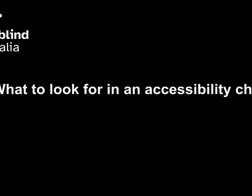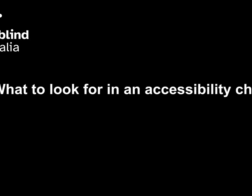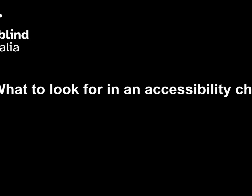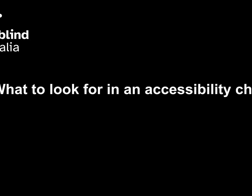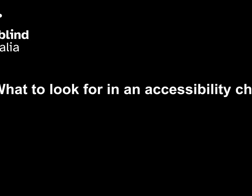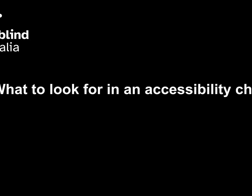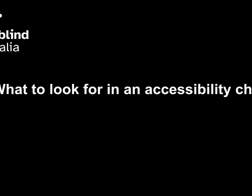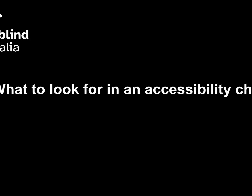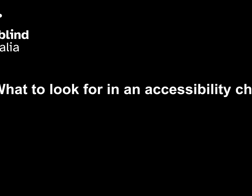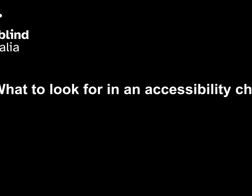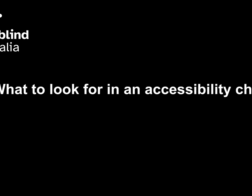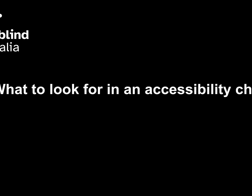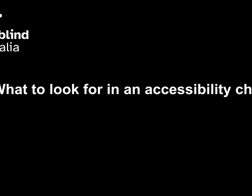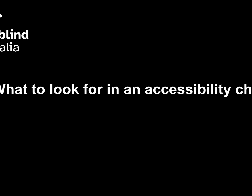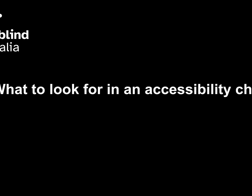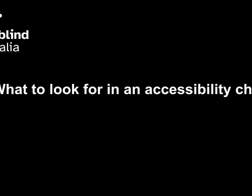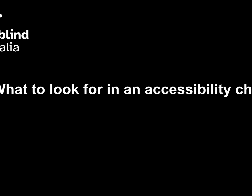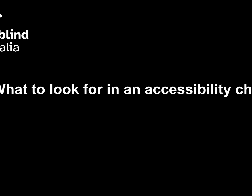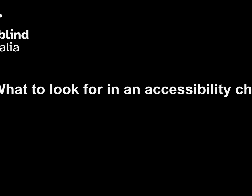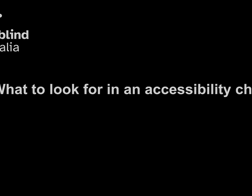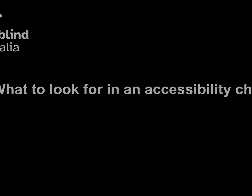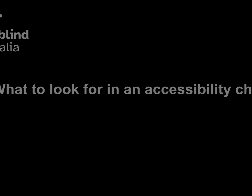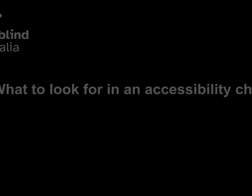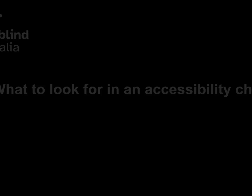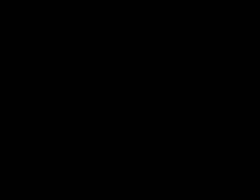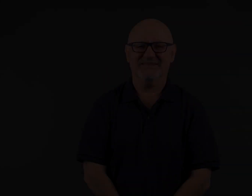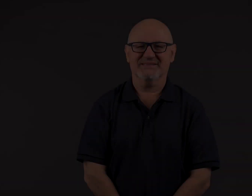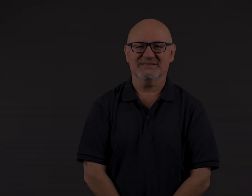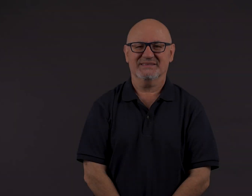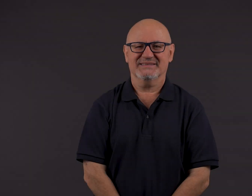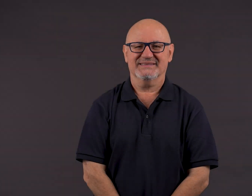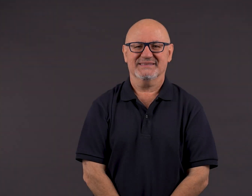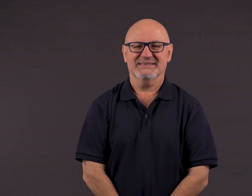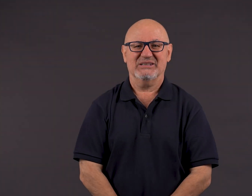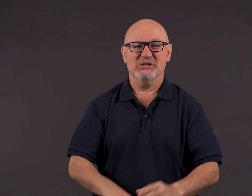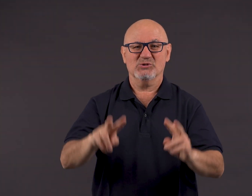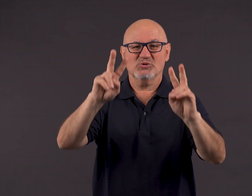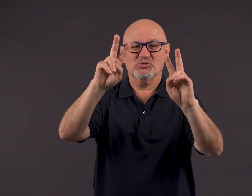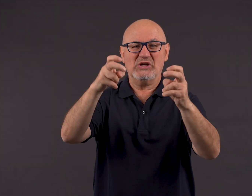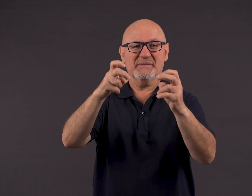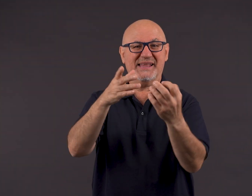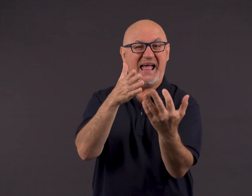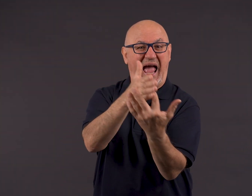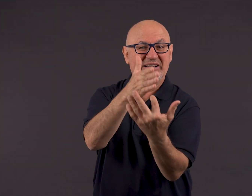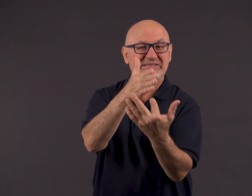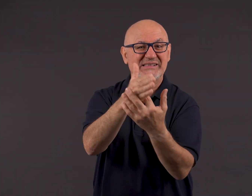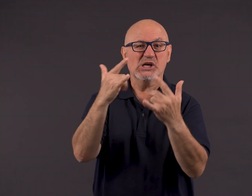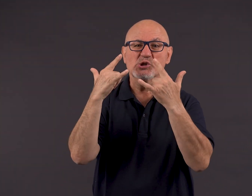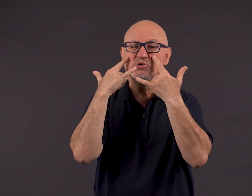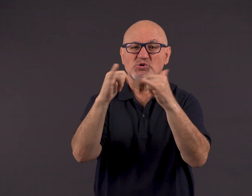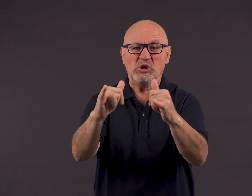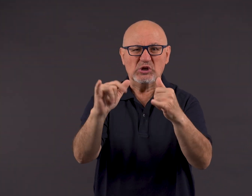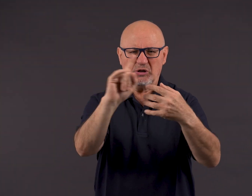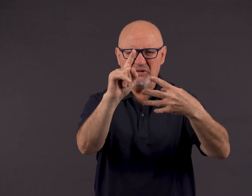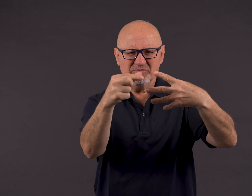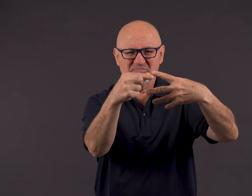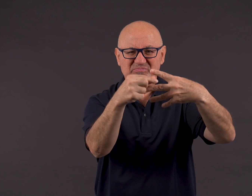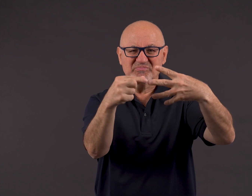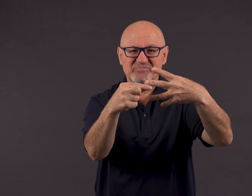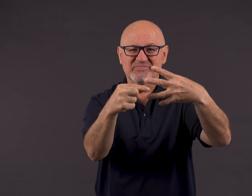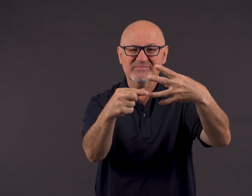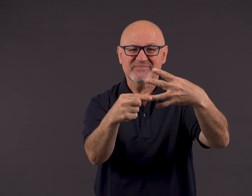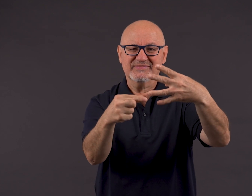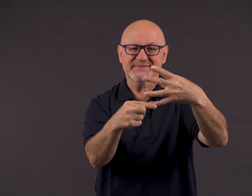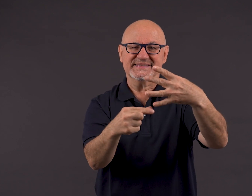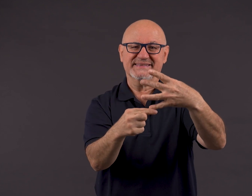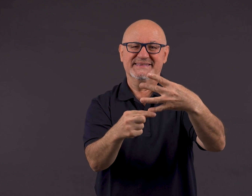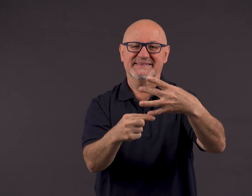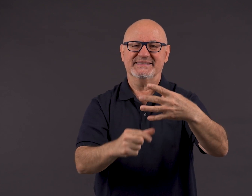What to look for in an accessibility check This topic: What to look for in an accessibility